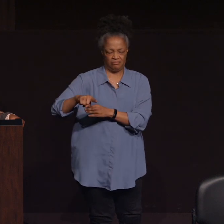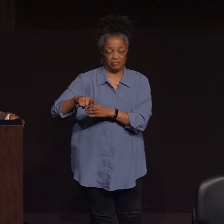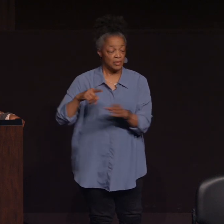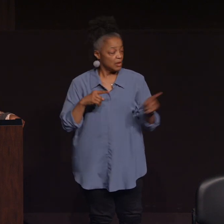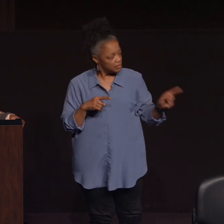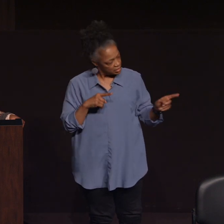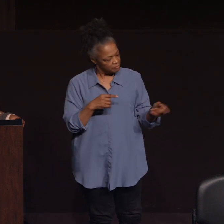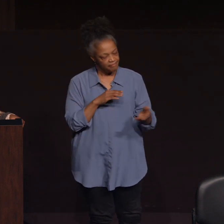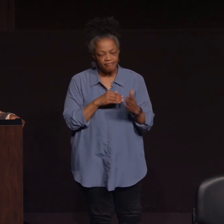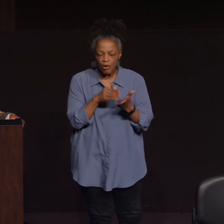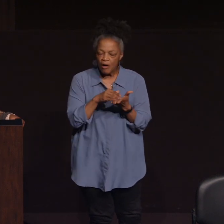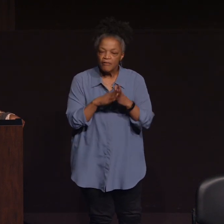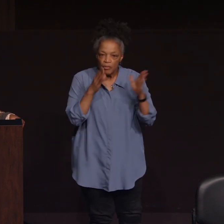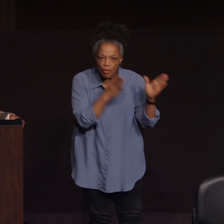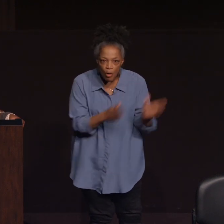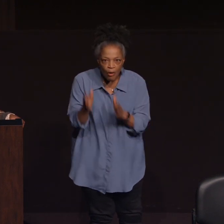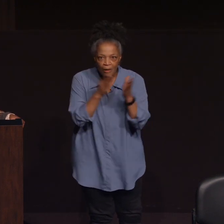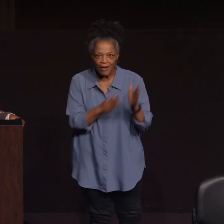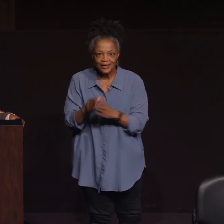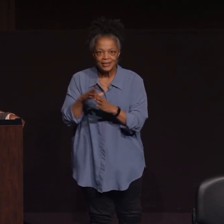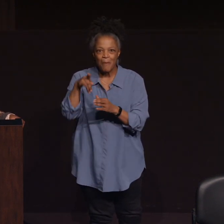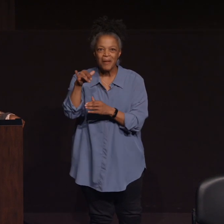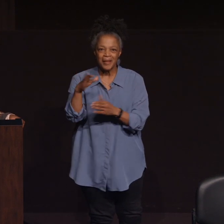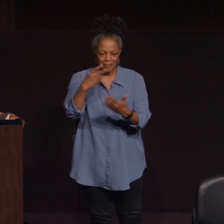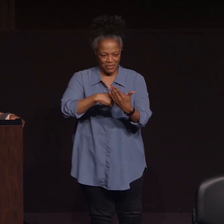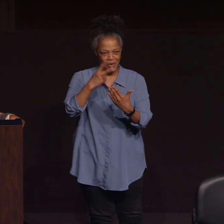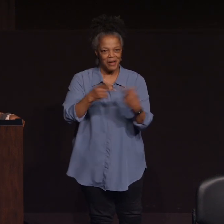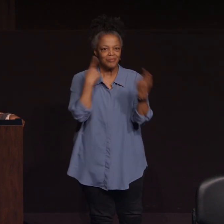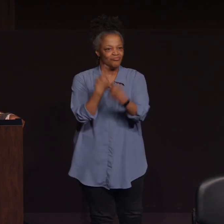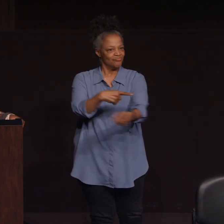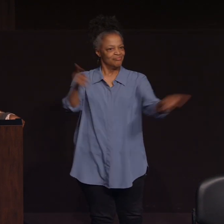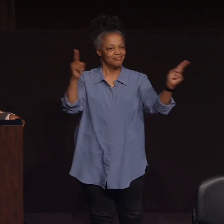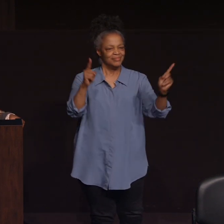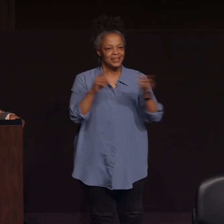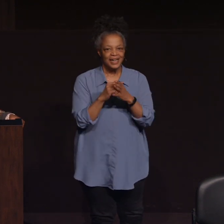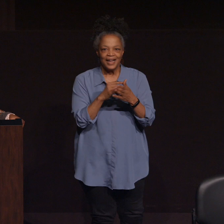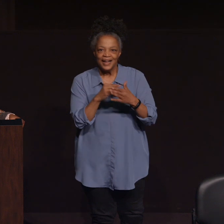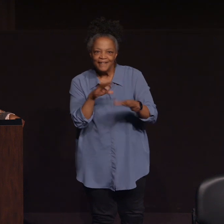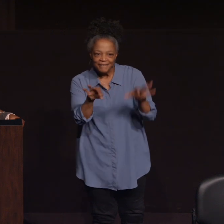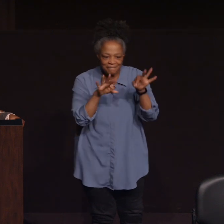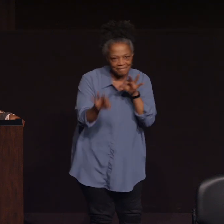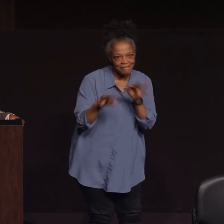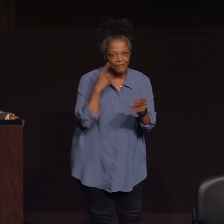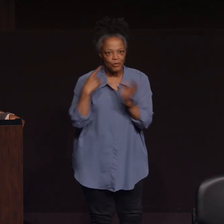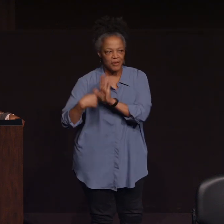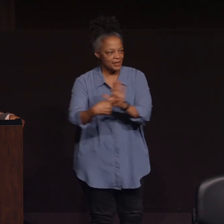She often organized large-scale public programs and thoughtfully curated exhibitions in order to bring these